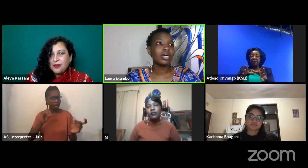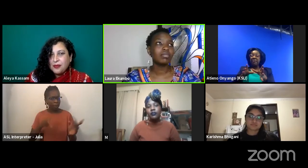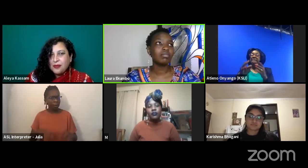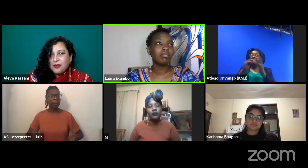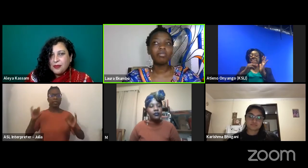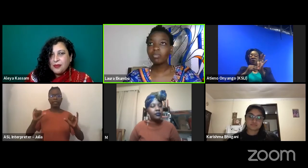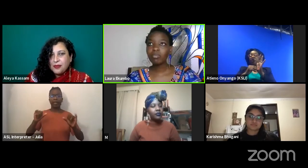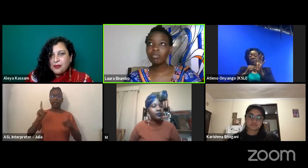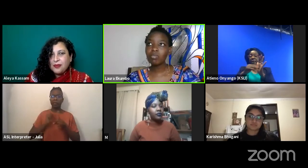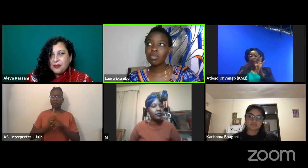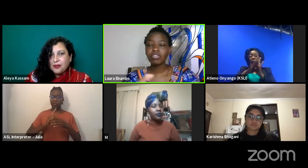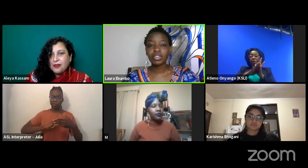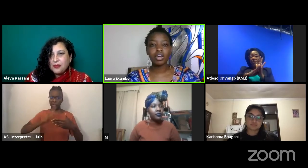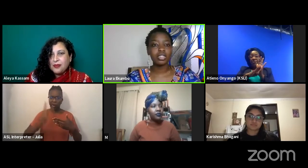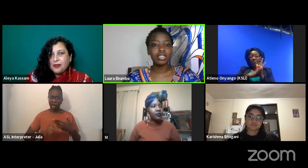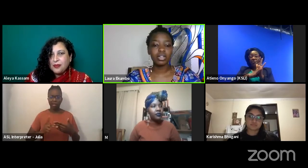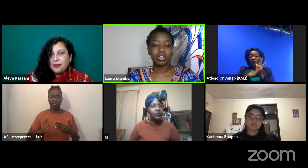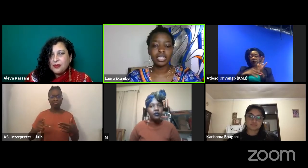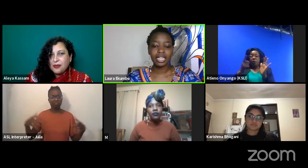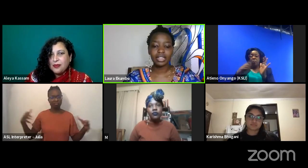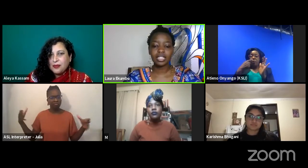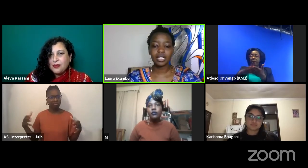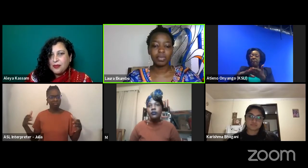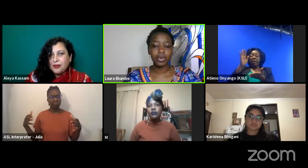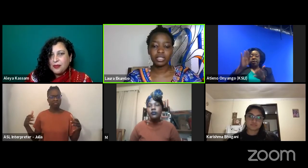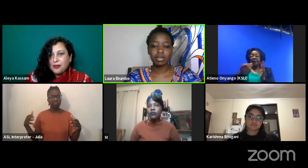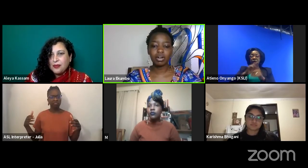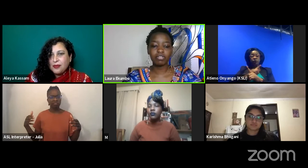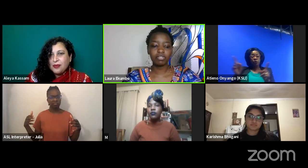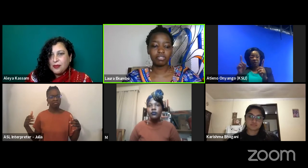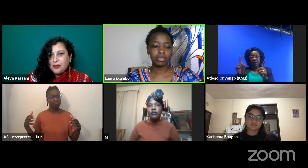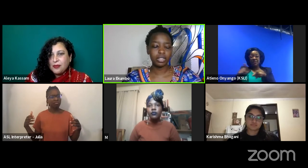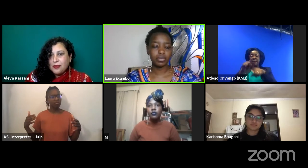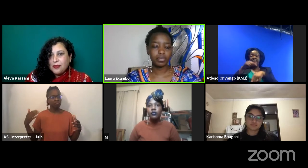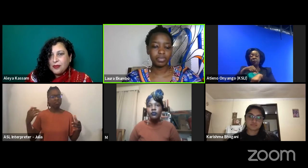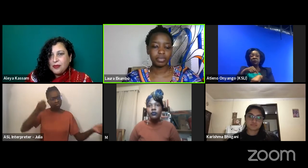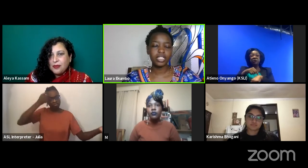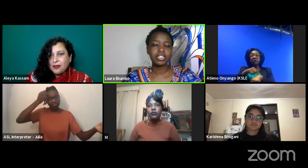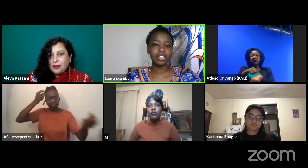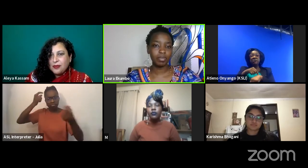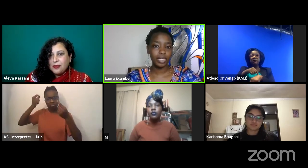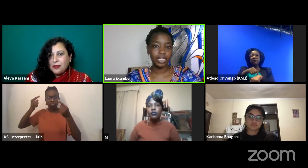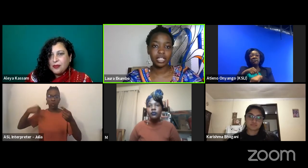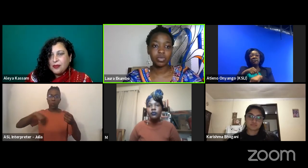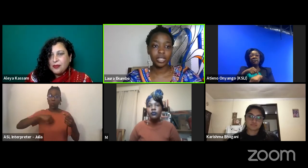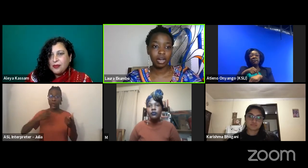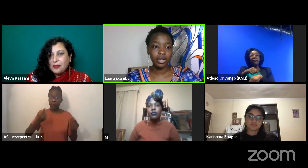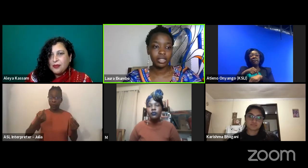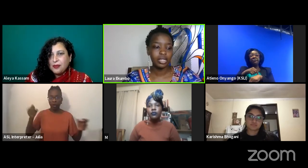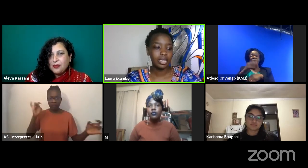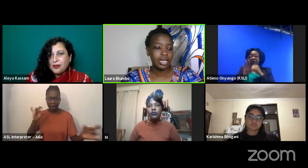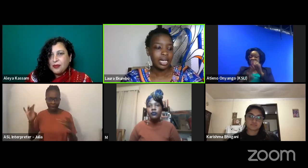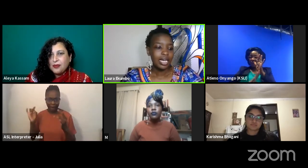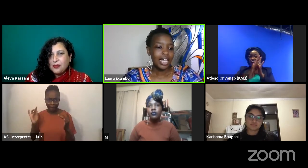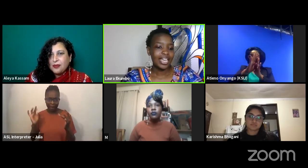who are more than not at the same point of development as we are.